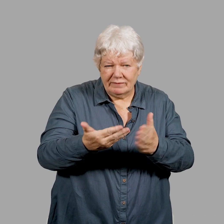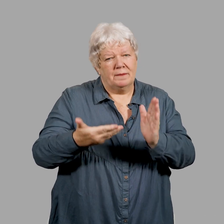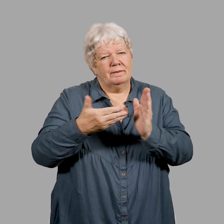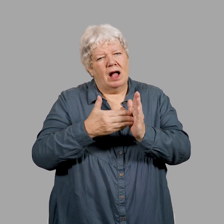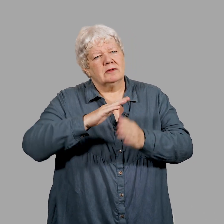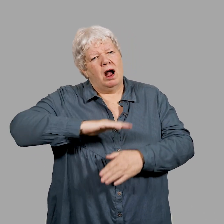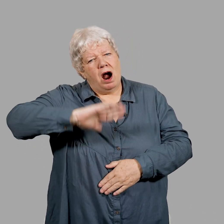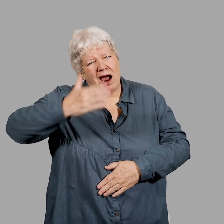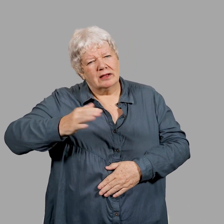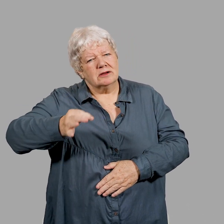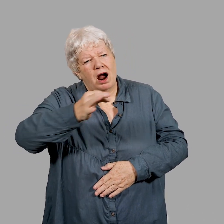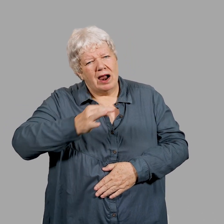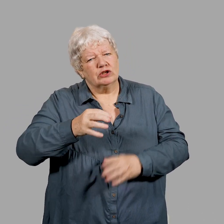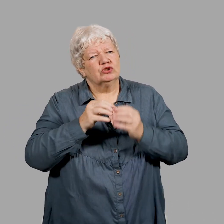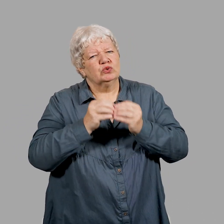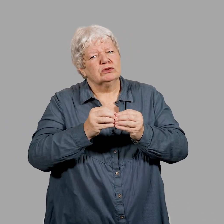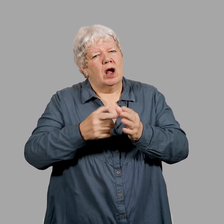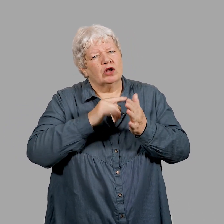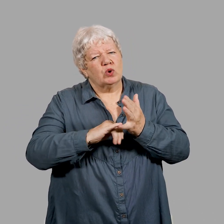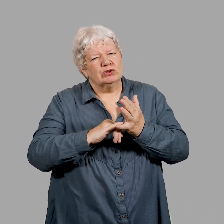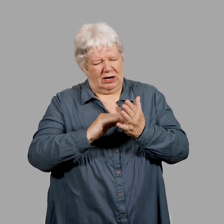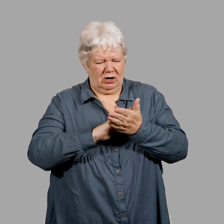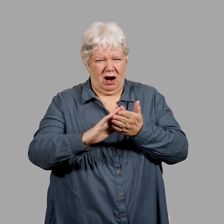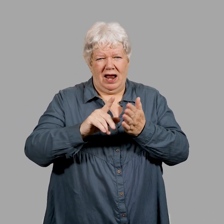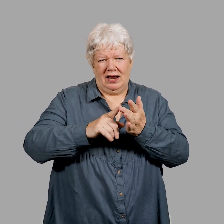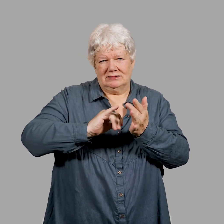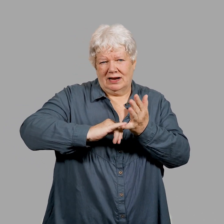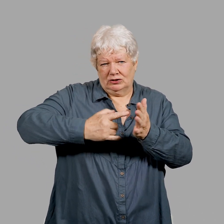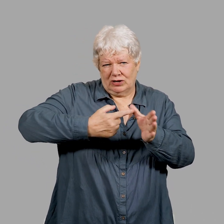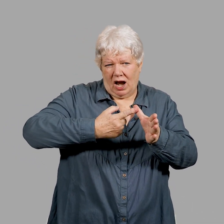and Highlands and Islands Students’ Association (HISA)